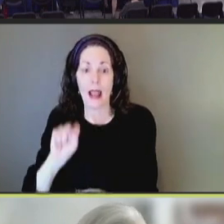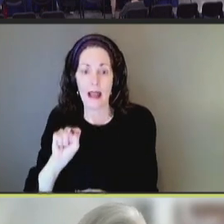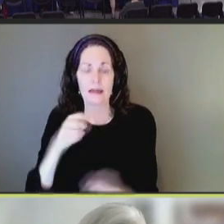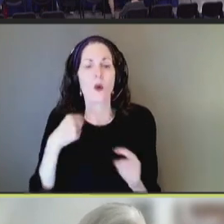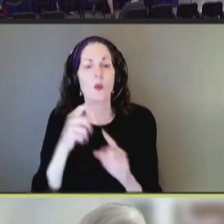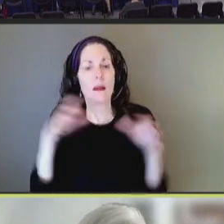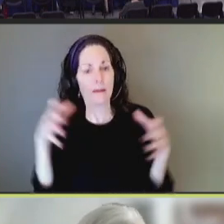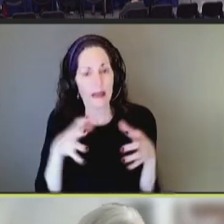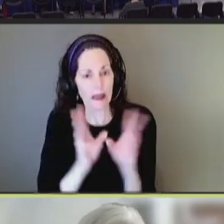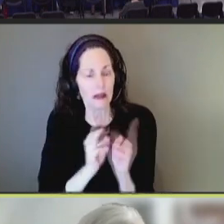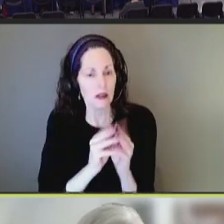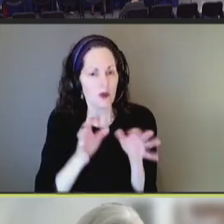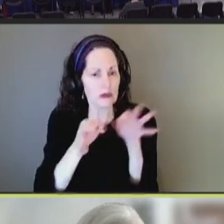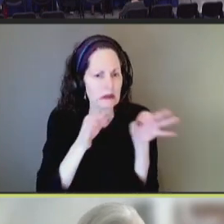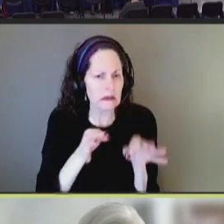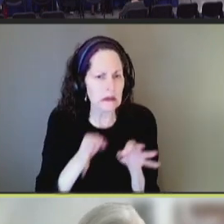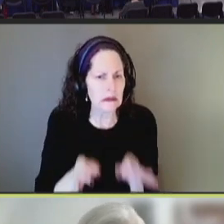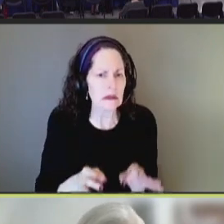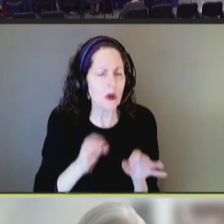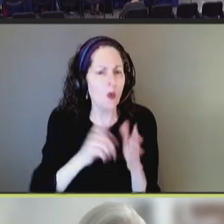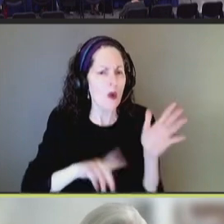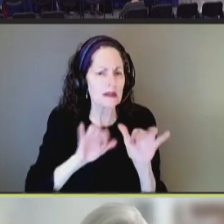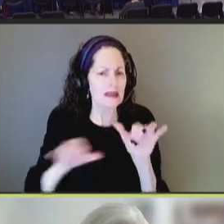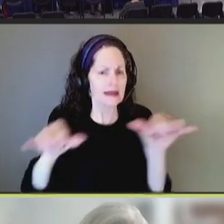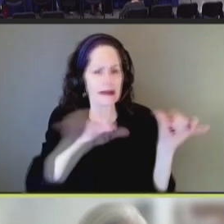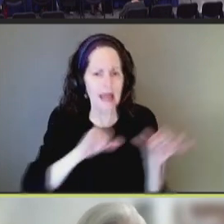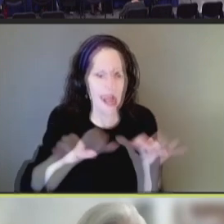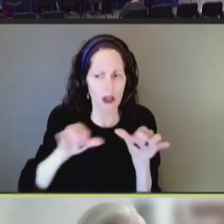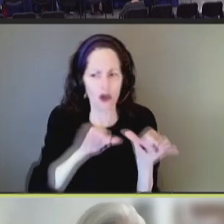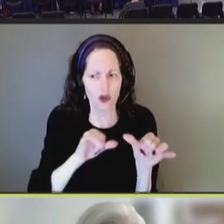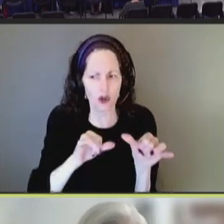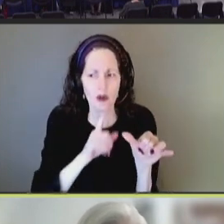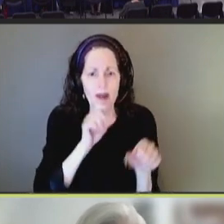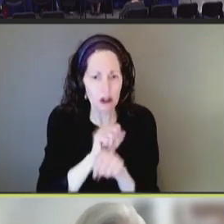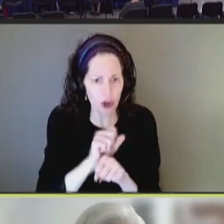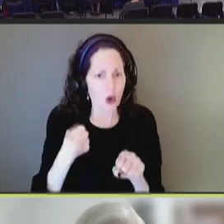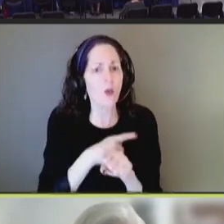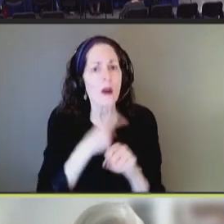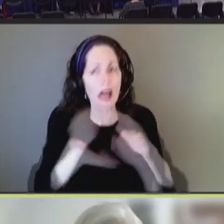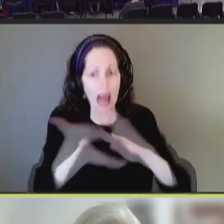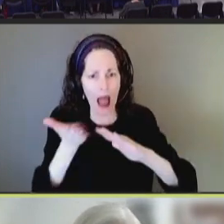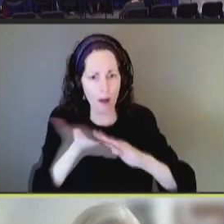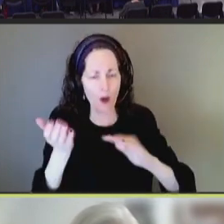functionality that ensures that they can operate with the electronic health records